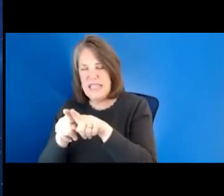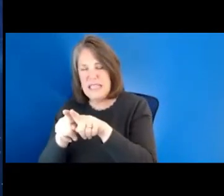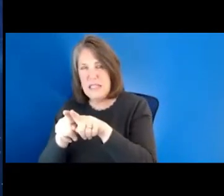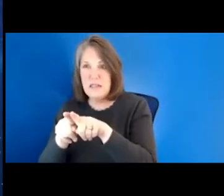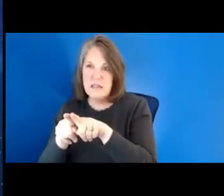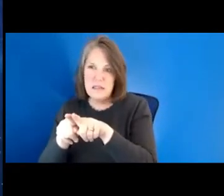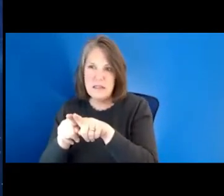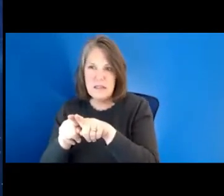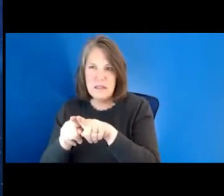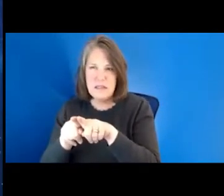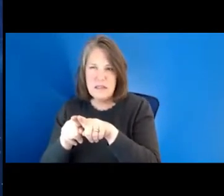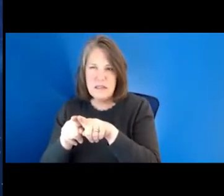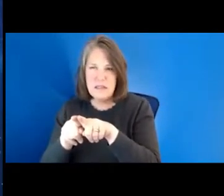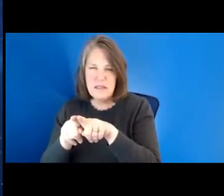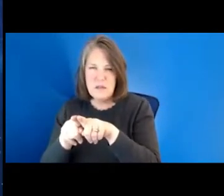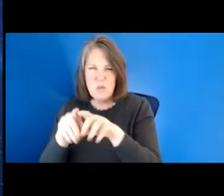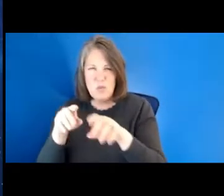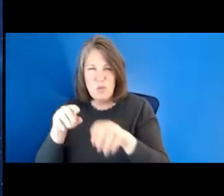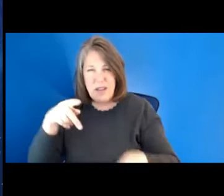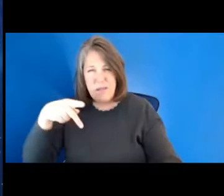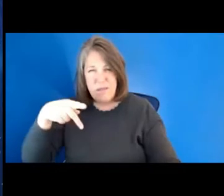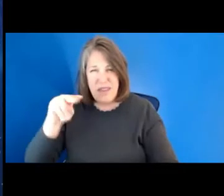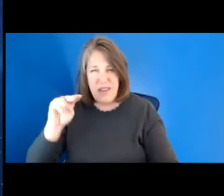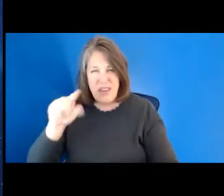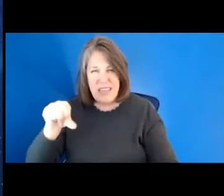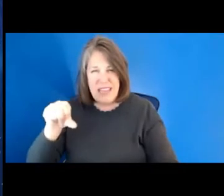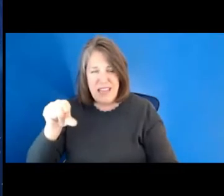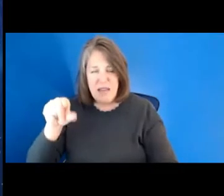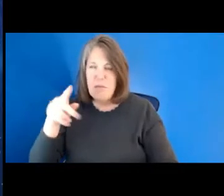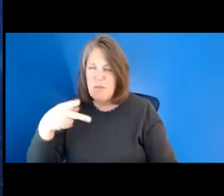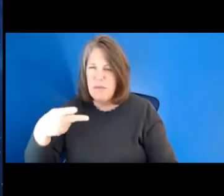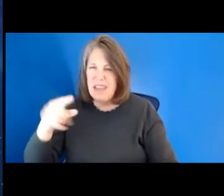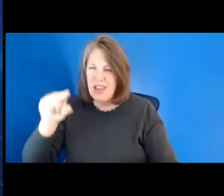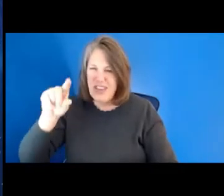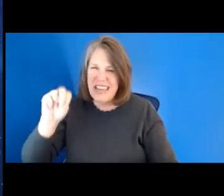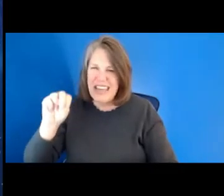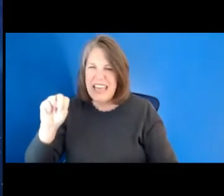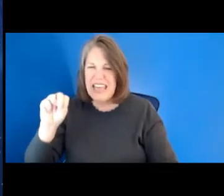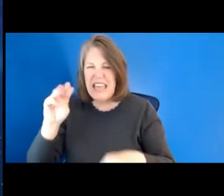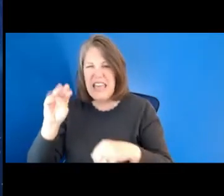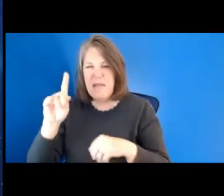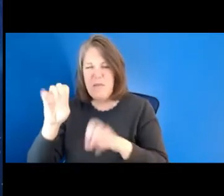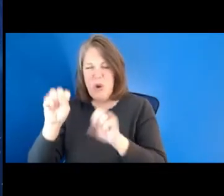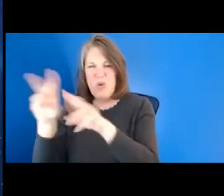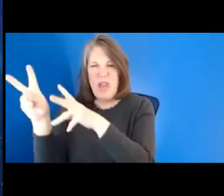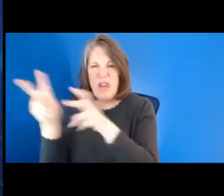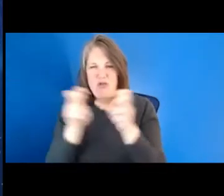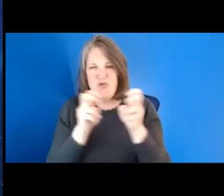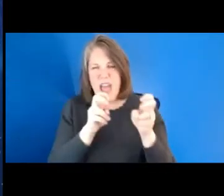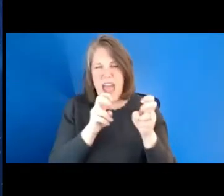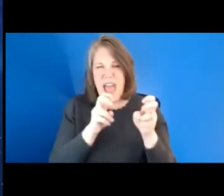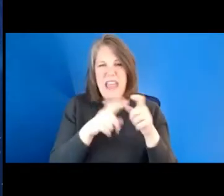in a PGN mode, then you can drag it in 17:14:48 and it will be in your slider. So